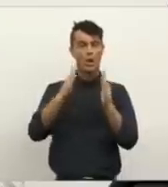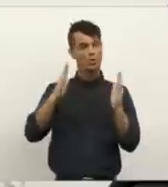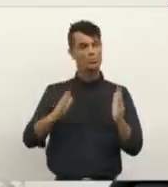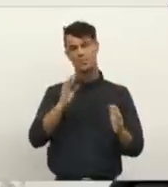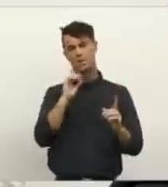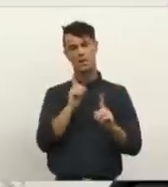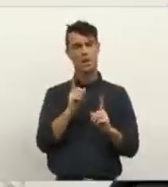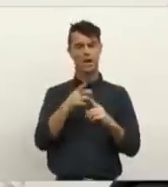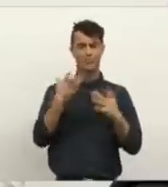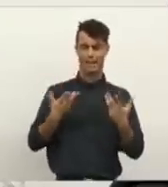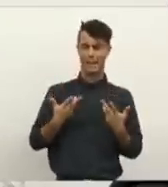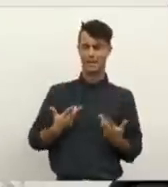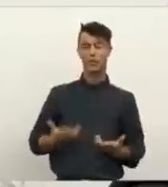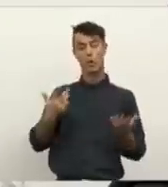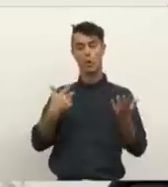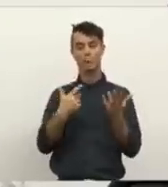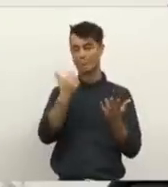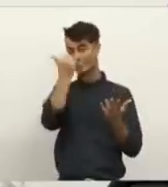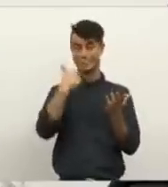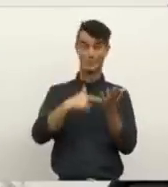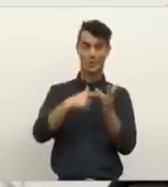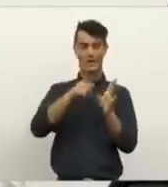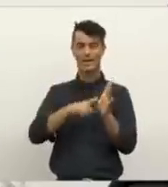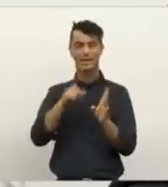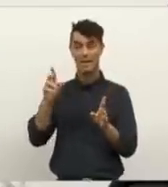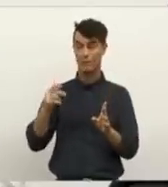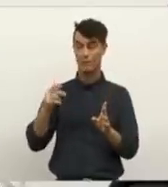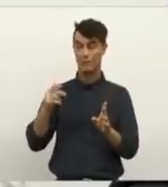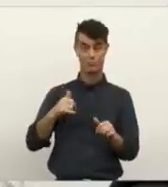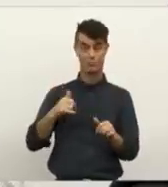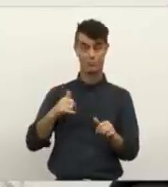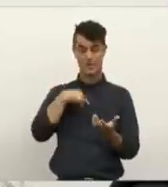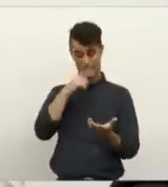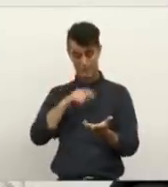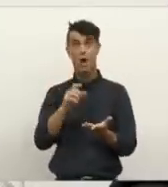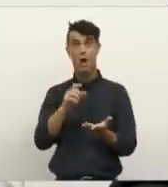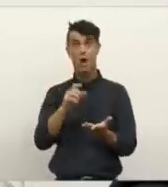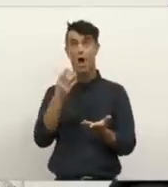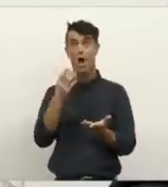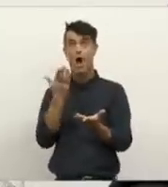turning on the air conditioner or turning on the lights, that type of thing,